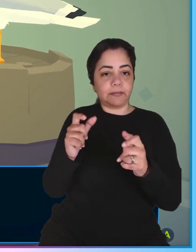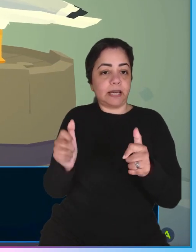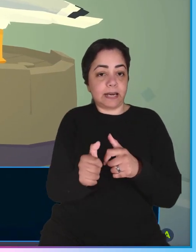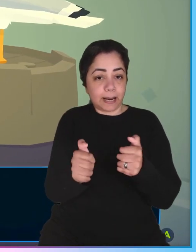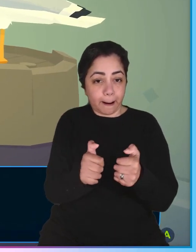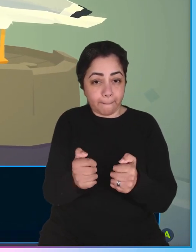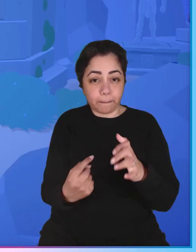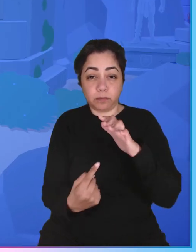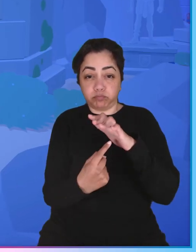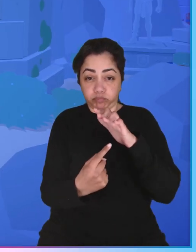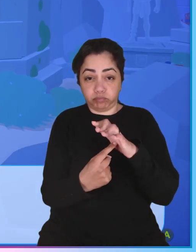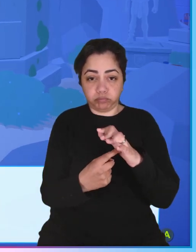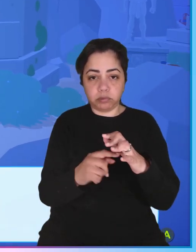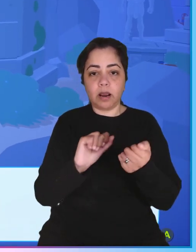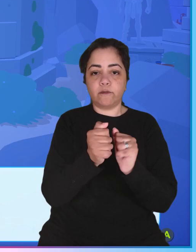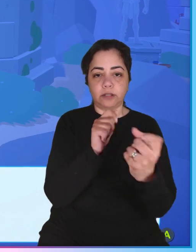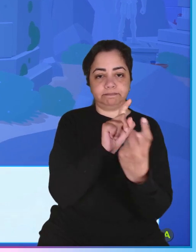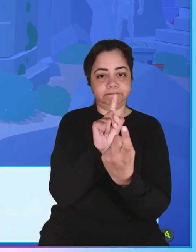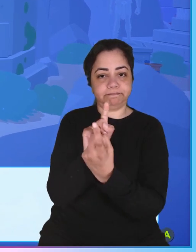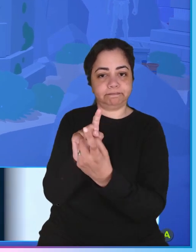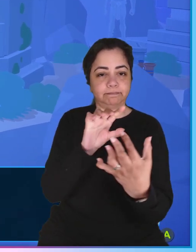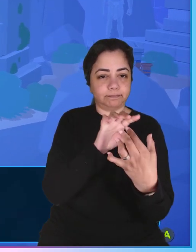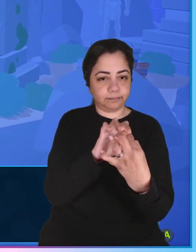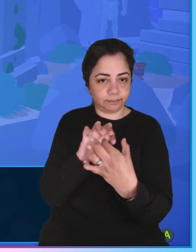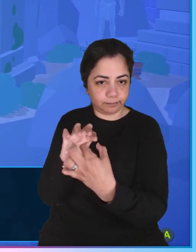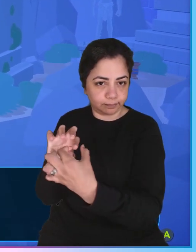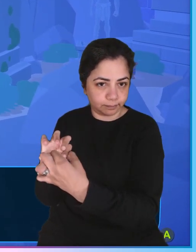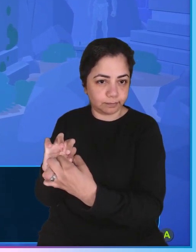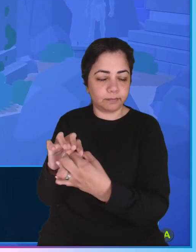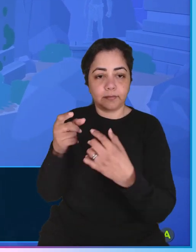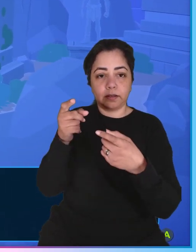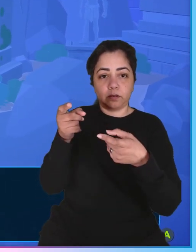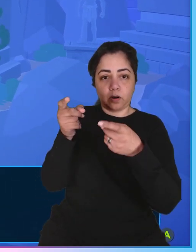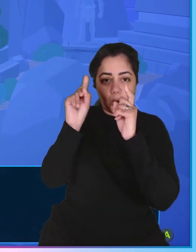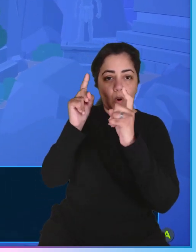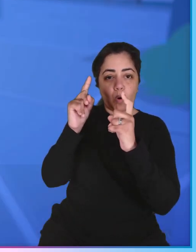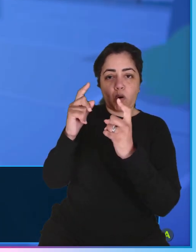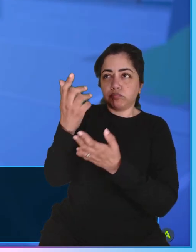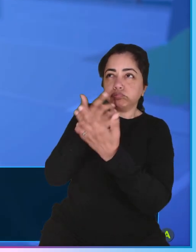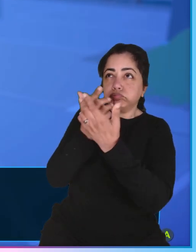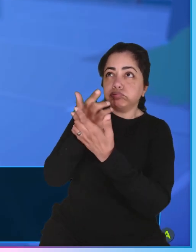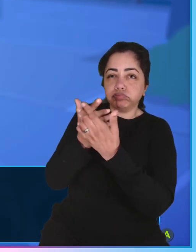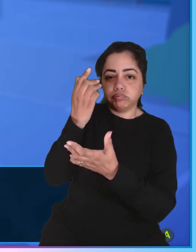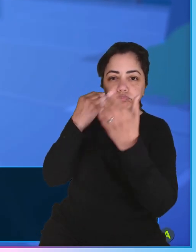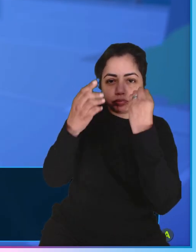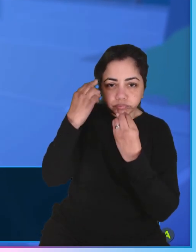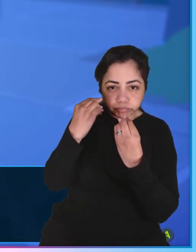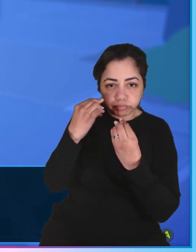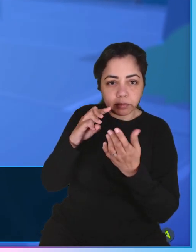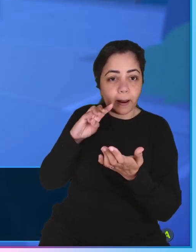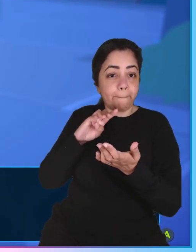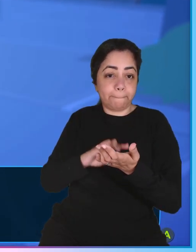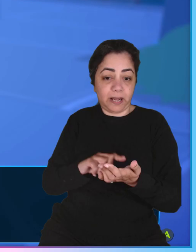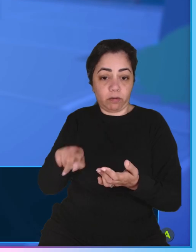Text bubbles are available in light or dark modes, so pick whichever you prefer. The gods make great conversationalists